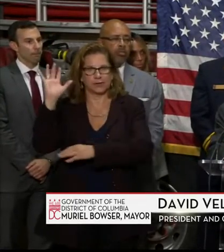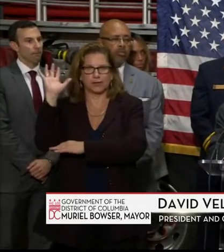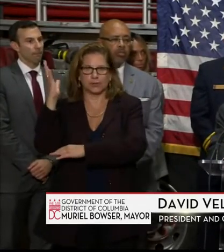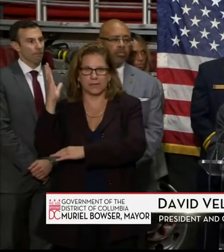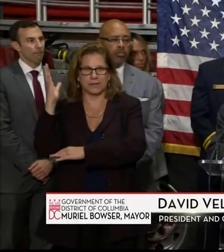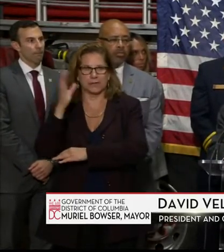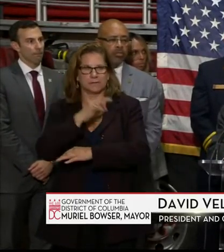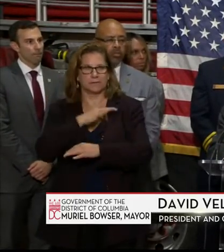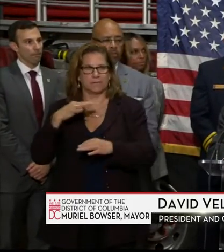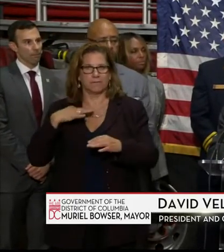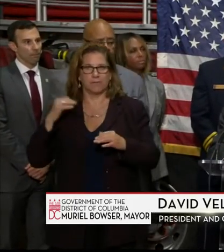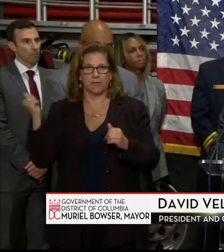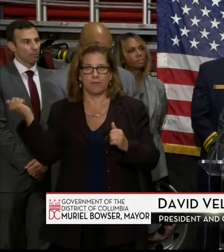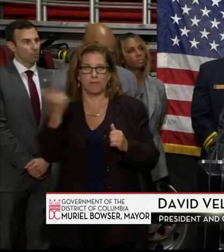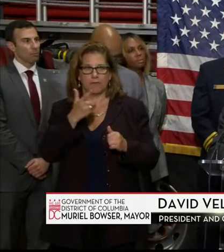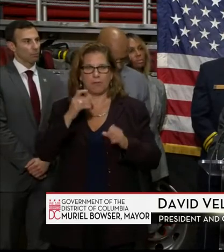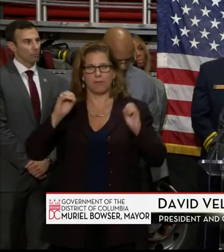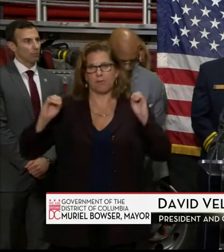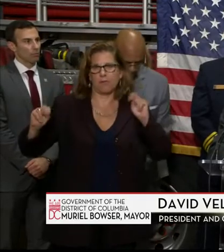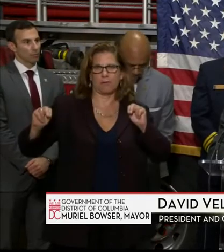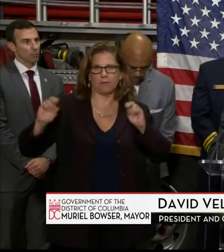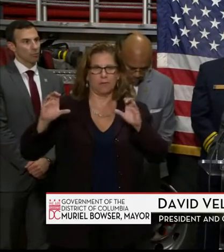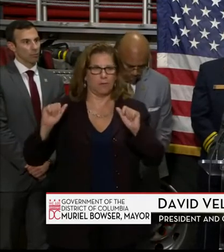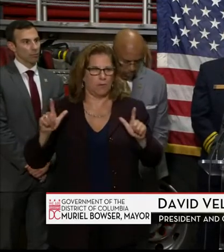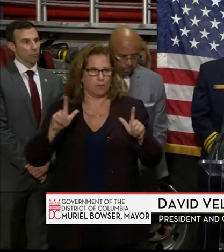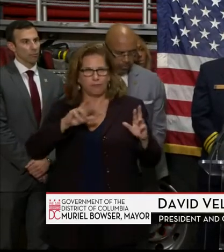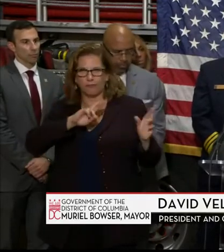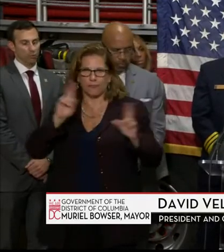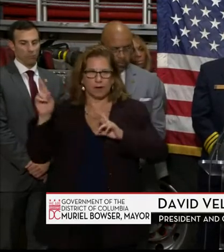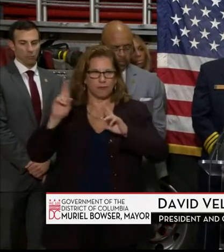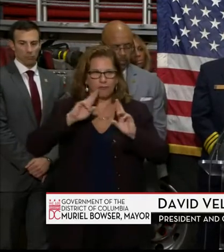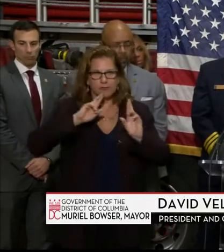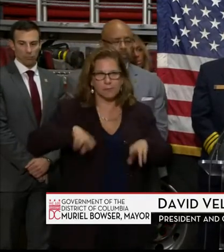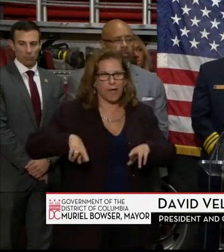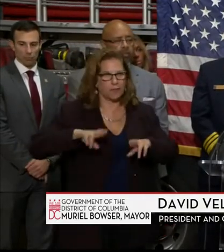RESPOND TO ANY EMERGENCY. IN ADDITION TO THAT, THROUGH OUR